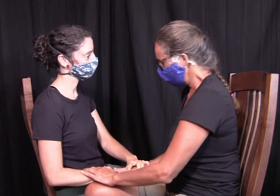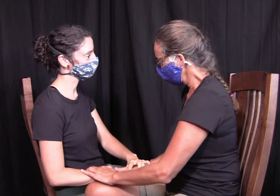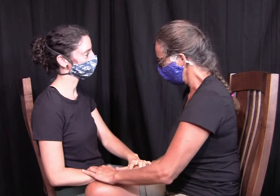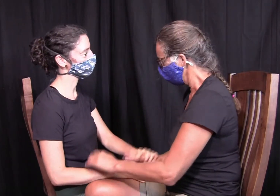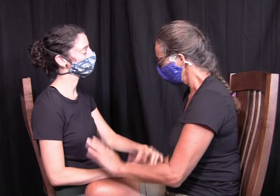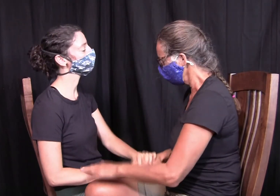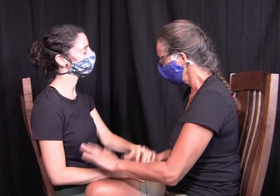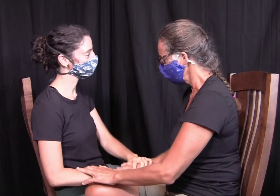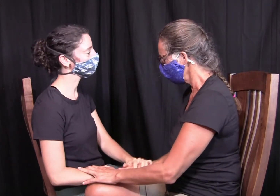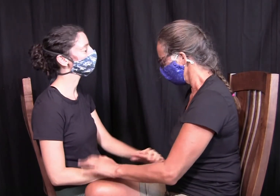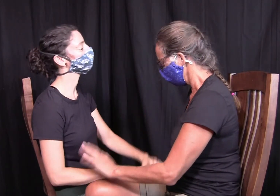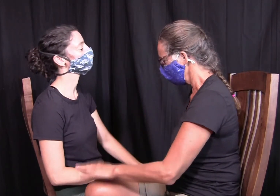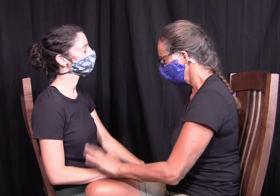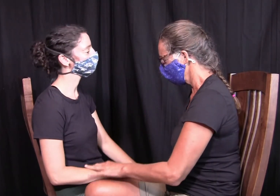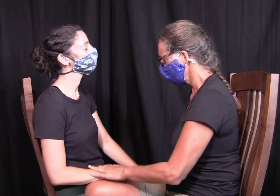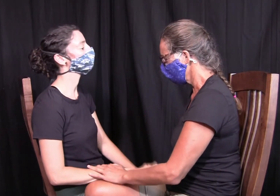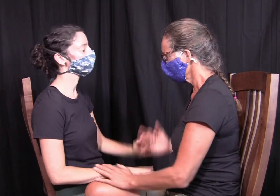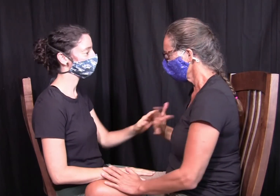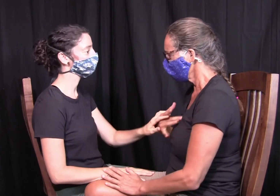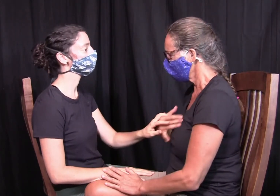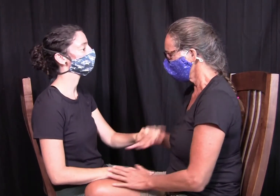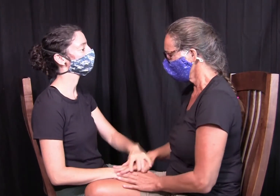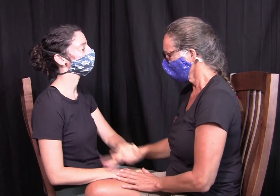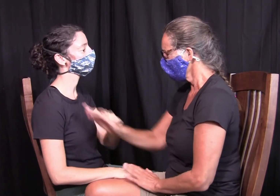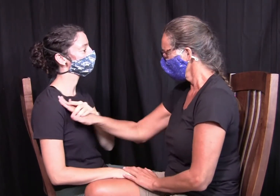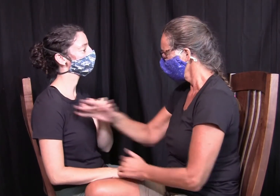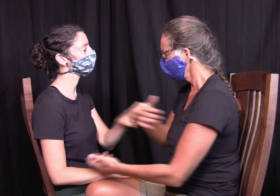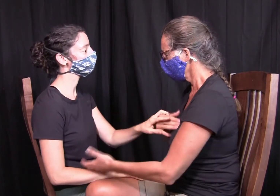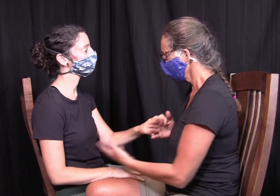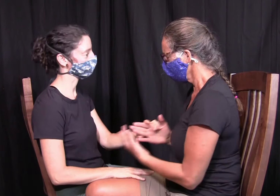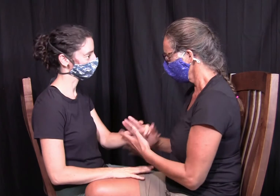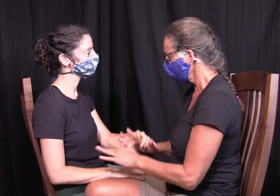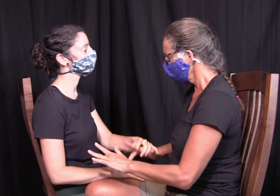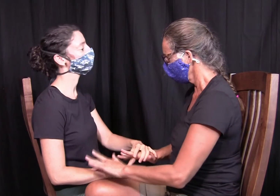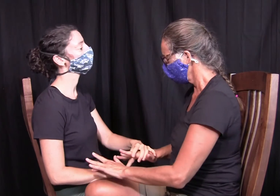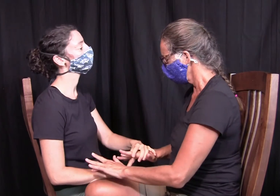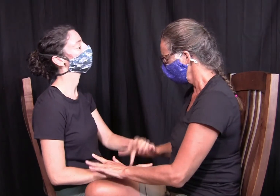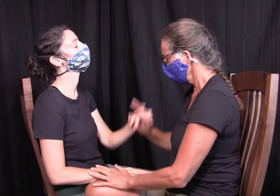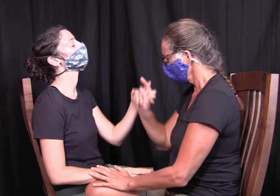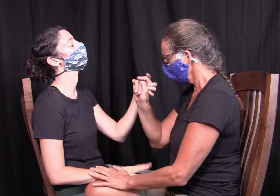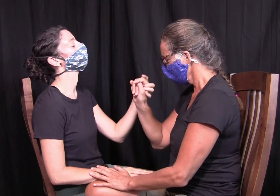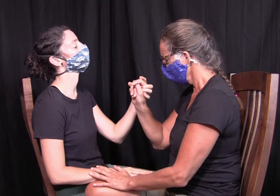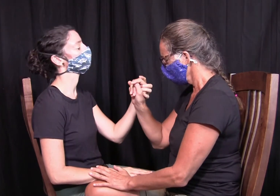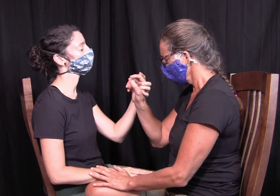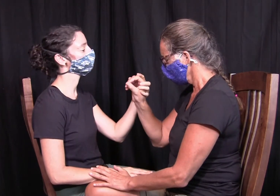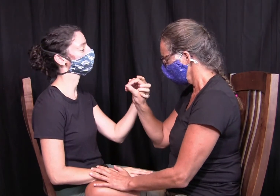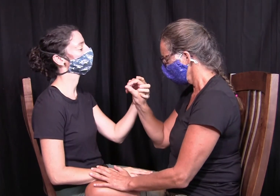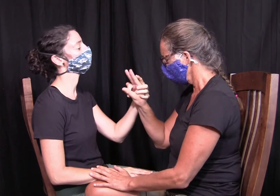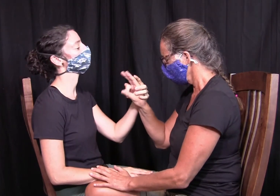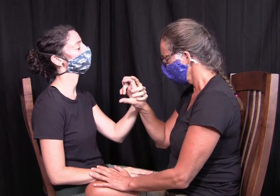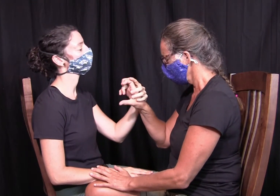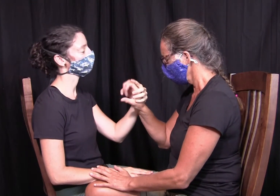They join us in the tactile realm. Through reciprocal, tactile feedback, we mutually feel how we are being received by one another